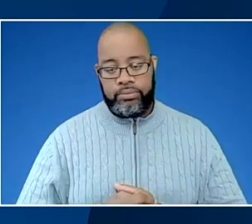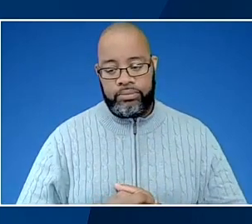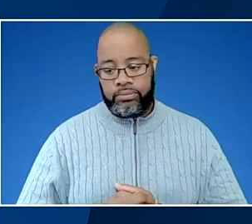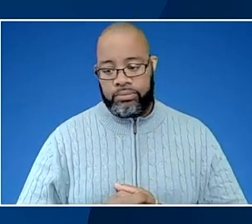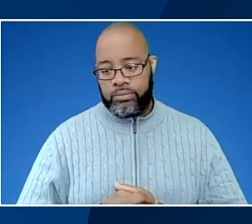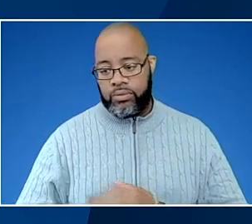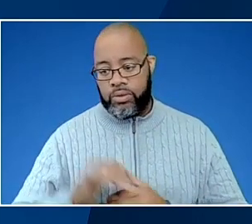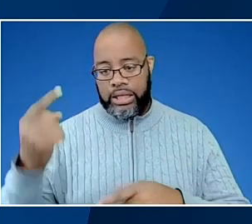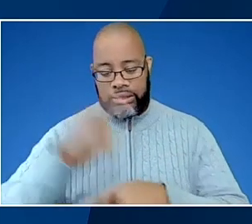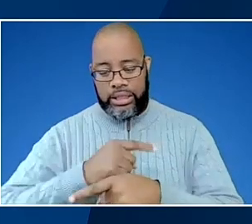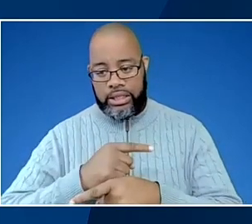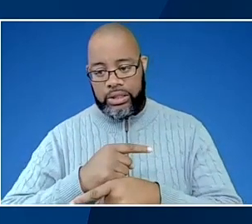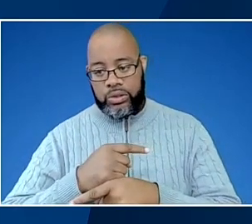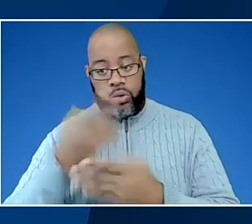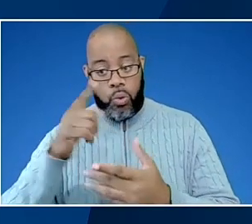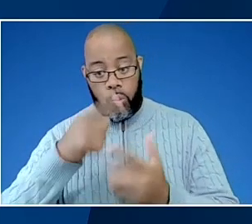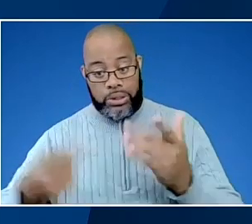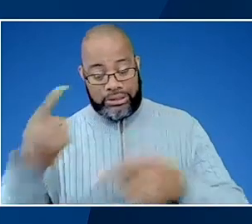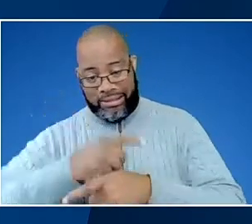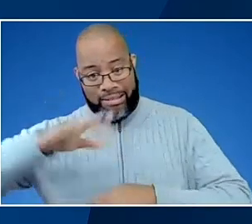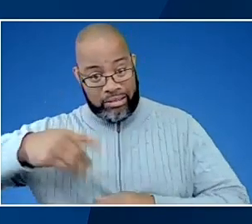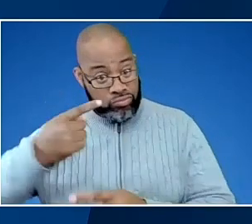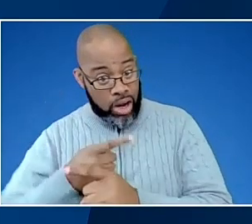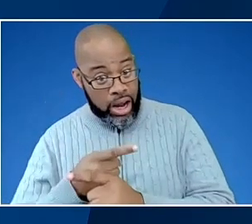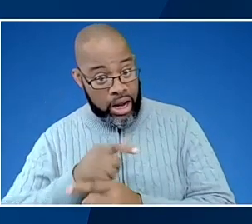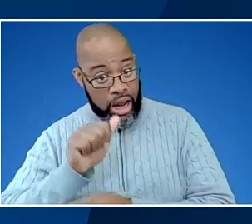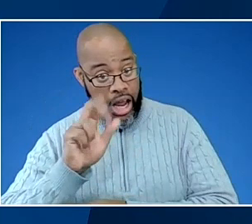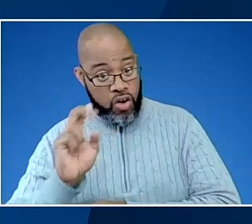We don't know what date yet, correct, Aaron? But the report will be made?